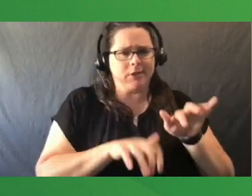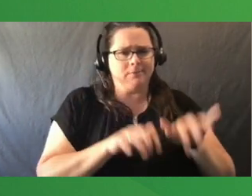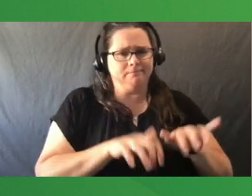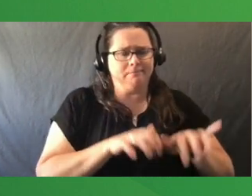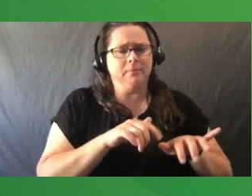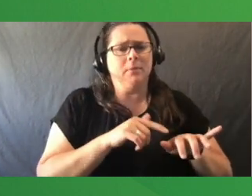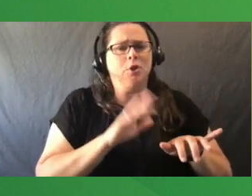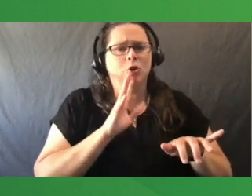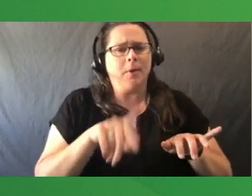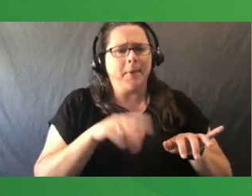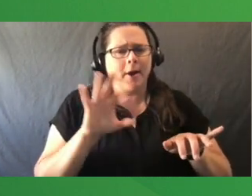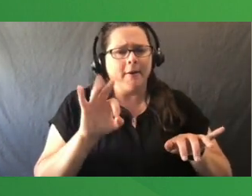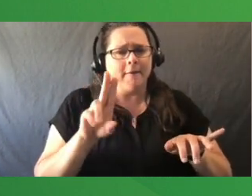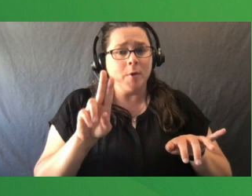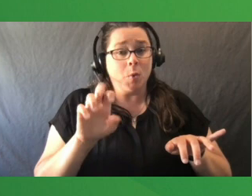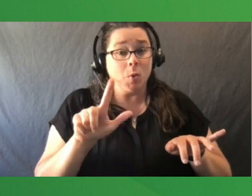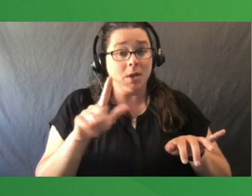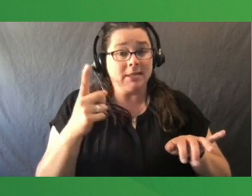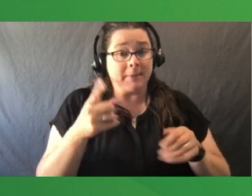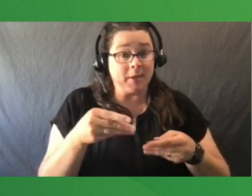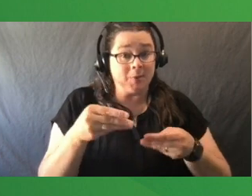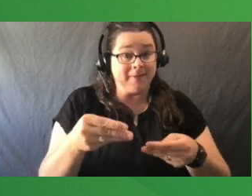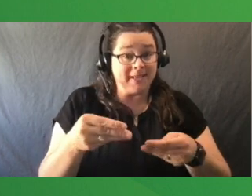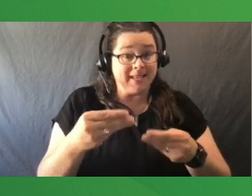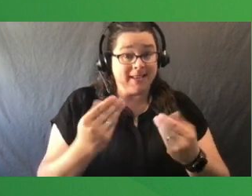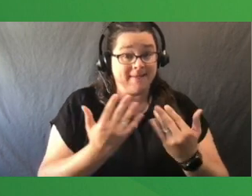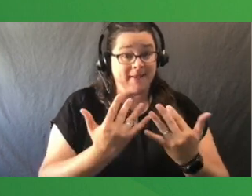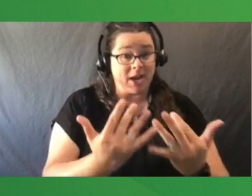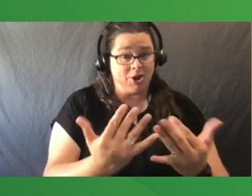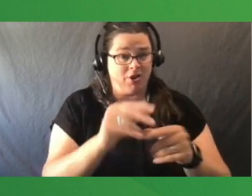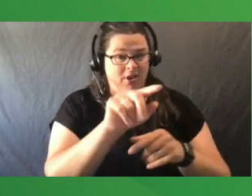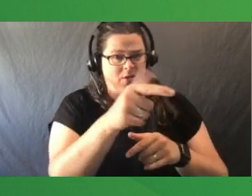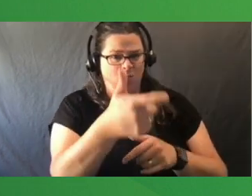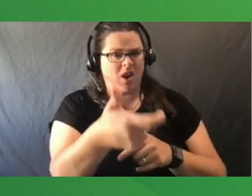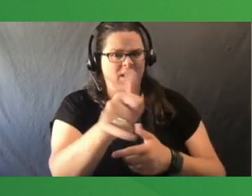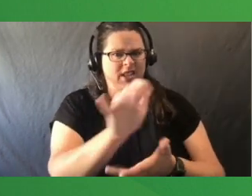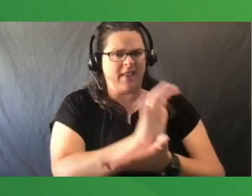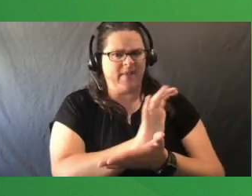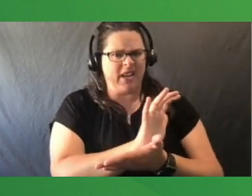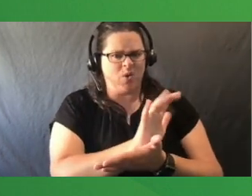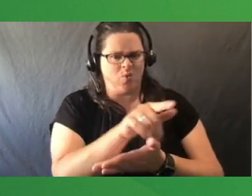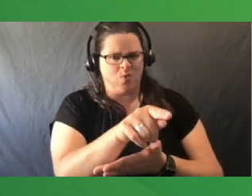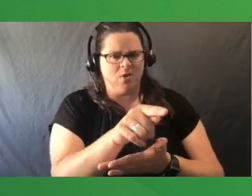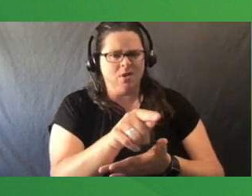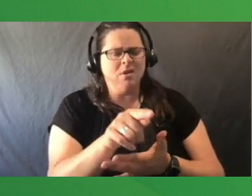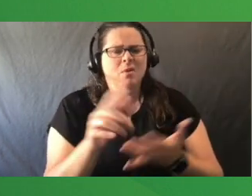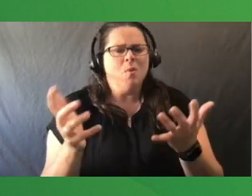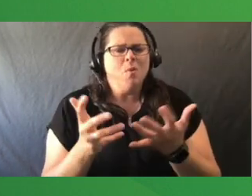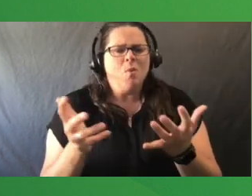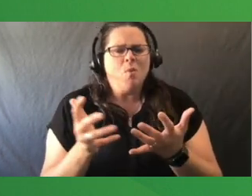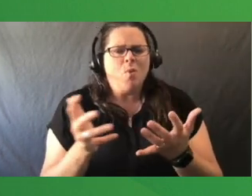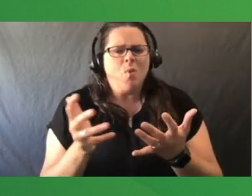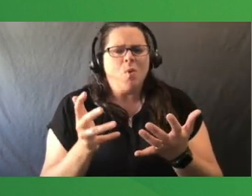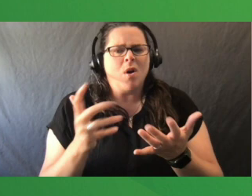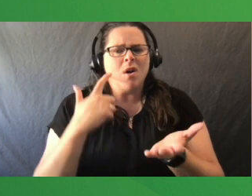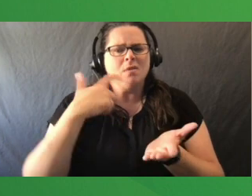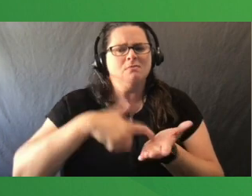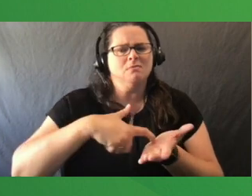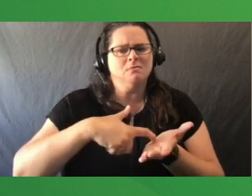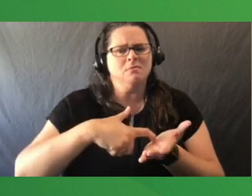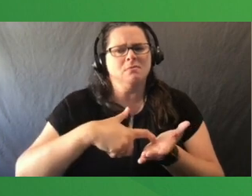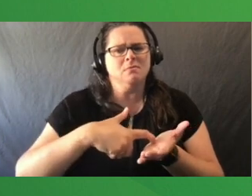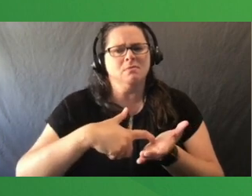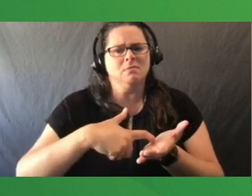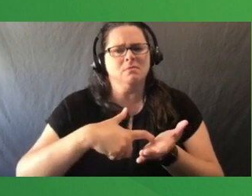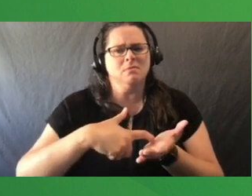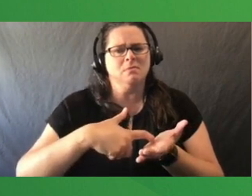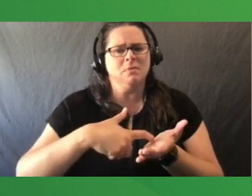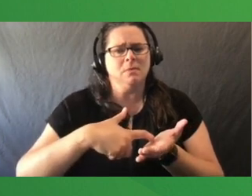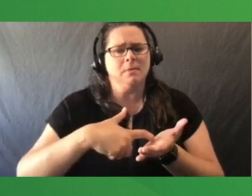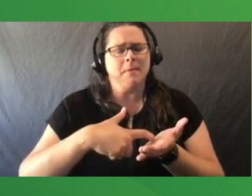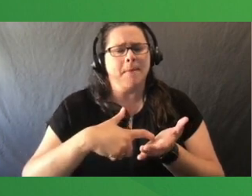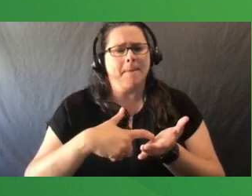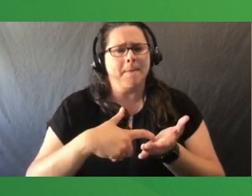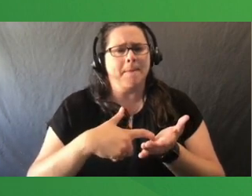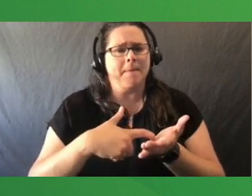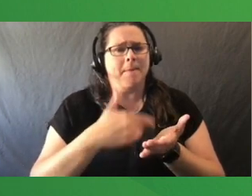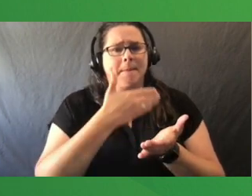So looking at that video, what would you say would be best described as the fuel in the